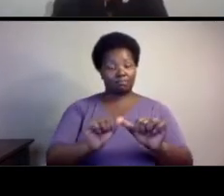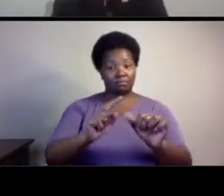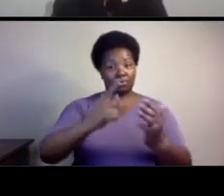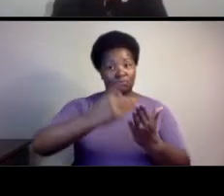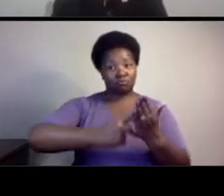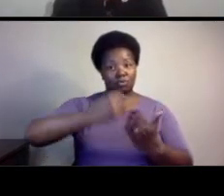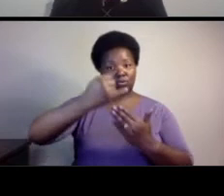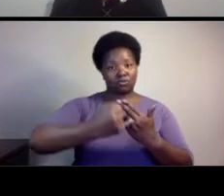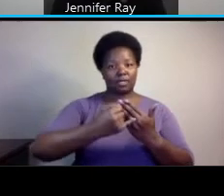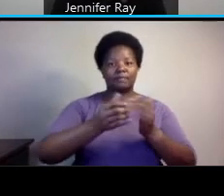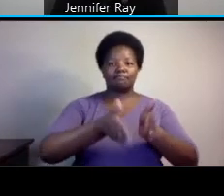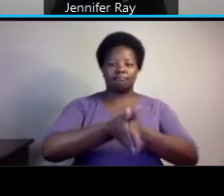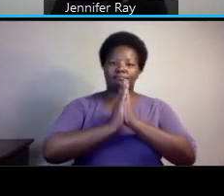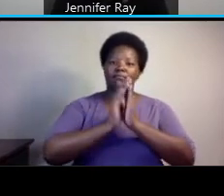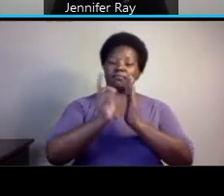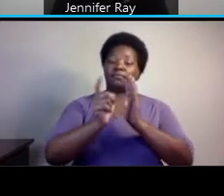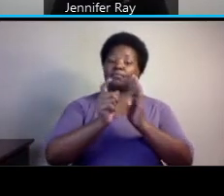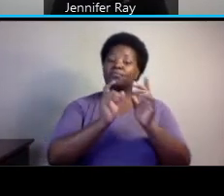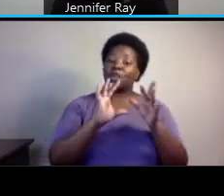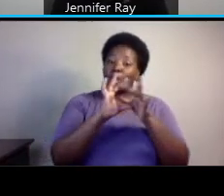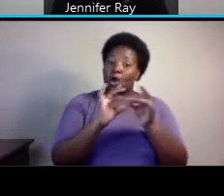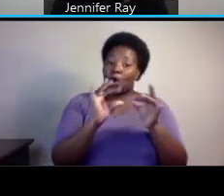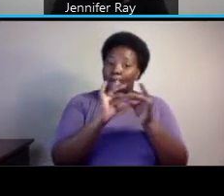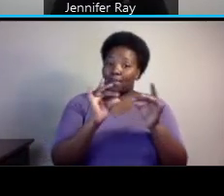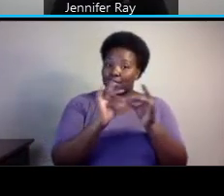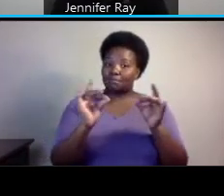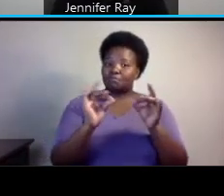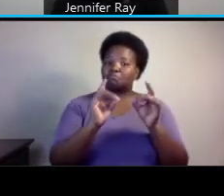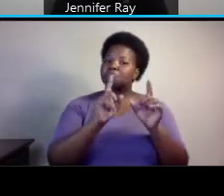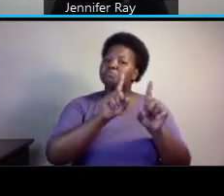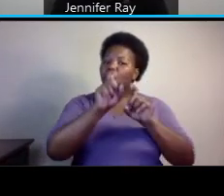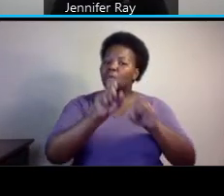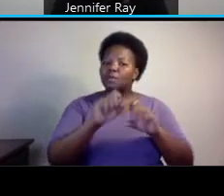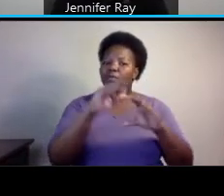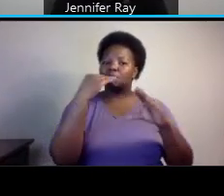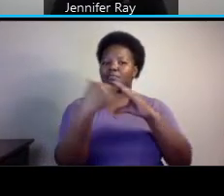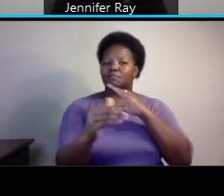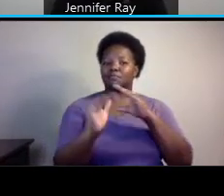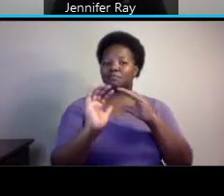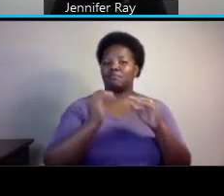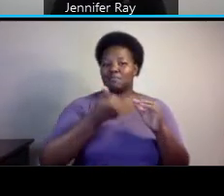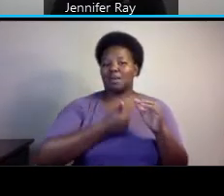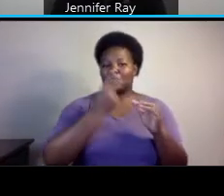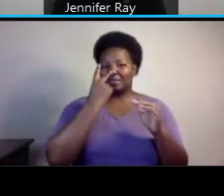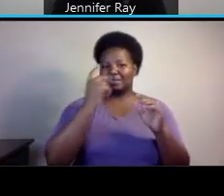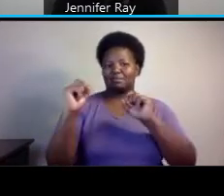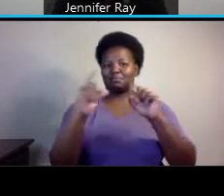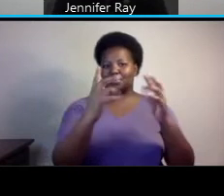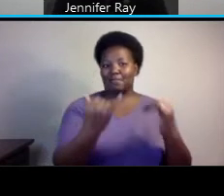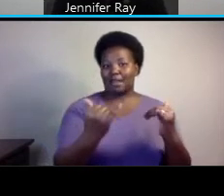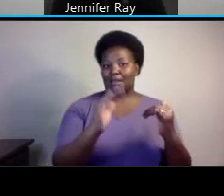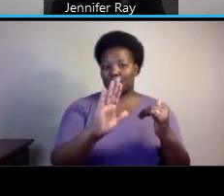questions or comments to the project email address at florida ave jmt.com you can also